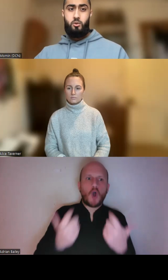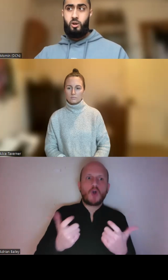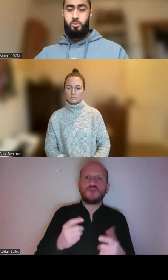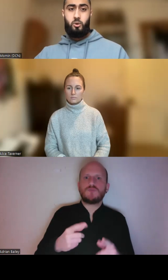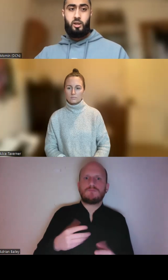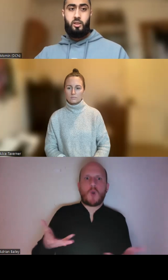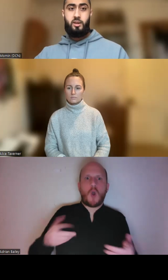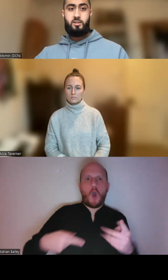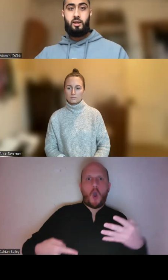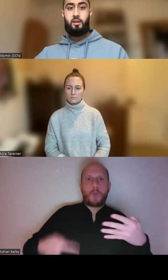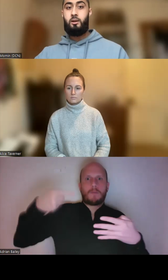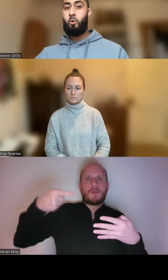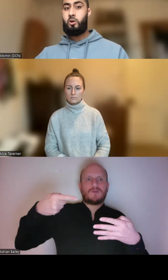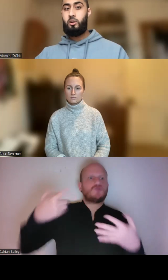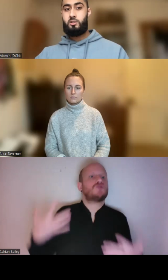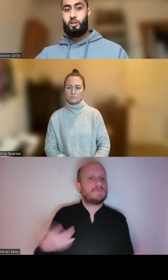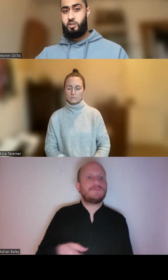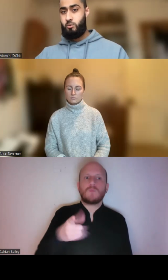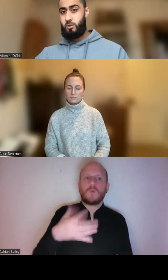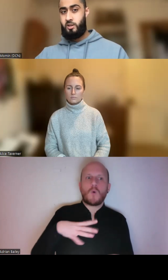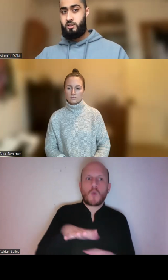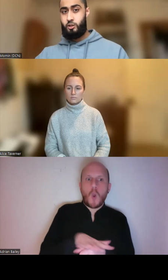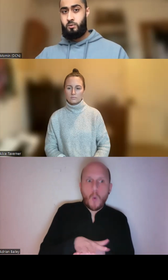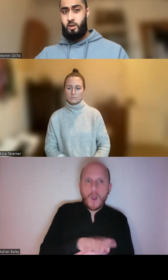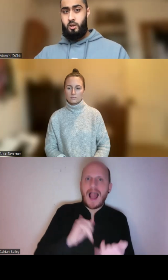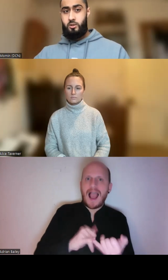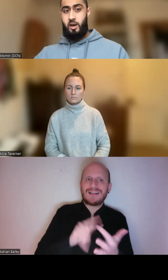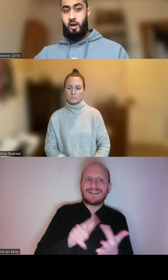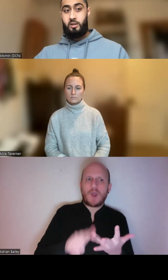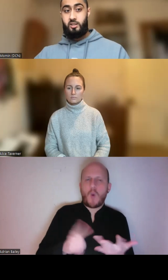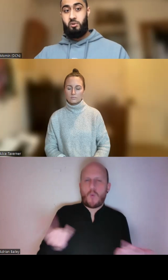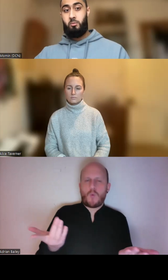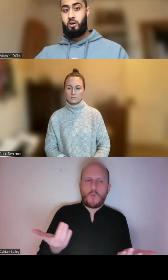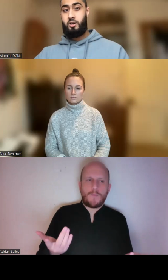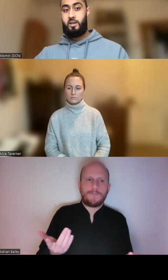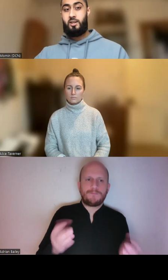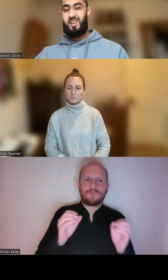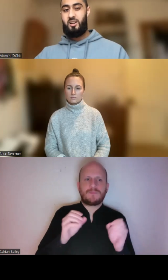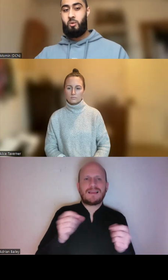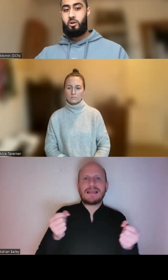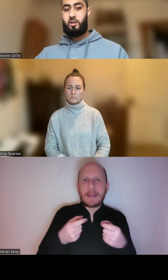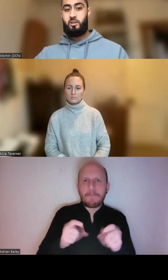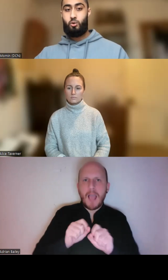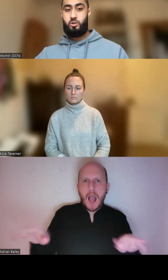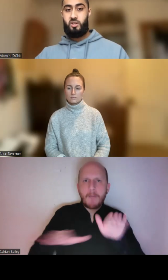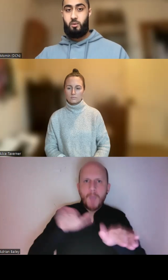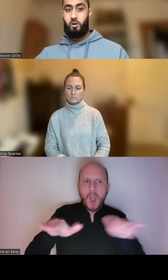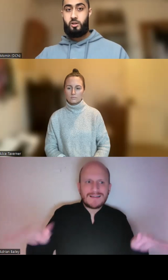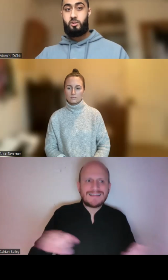You want to be looking at things like local search engine optimization, email marketing, telemarketing, and social media marketing.